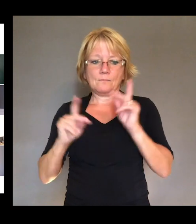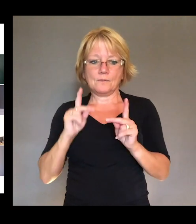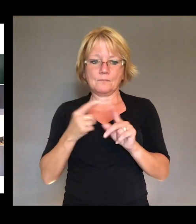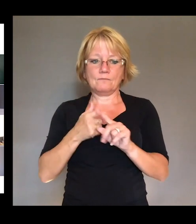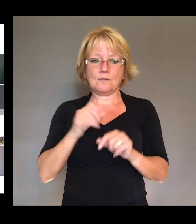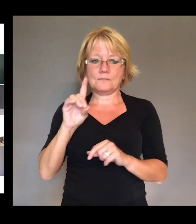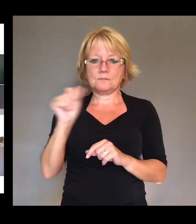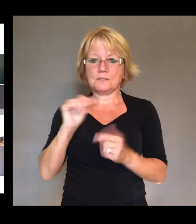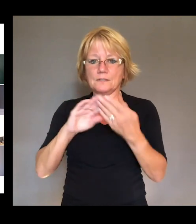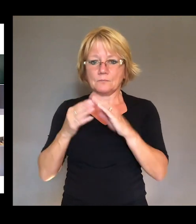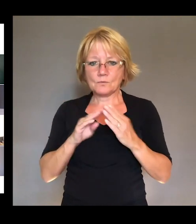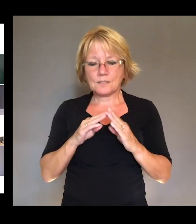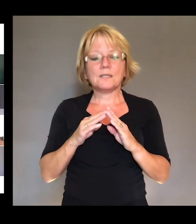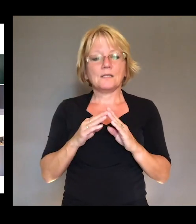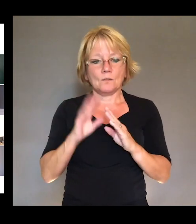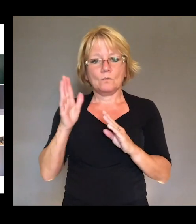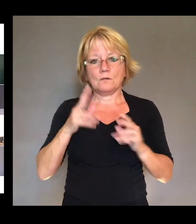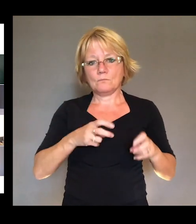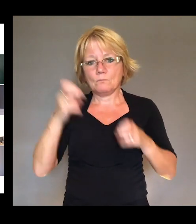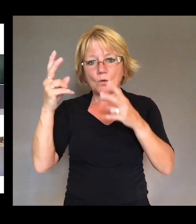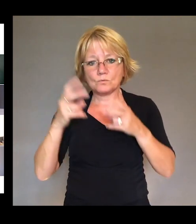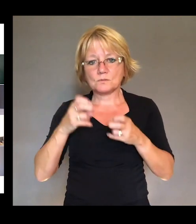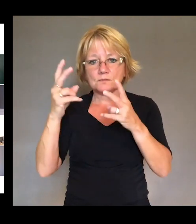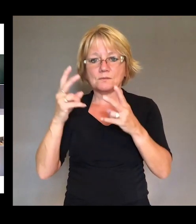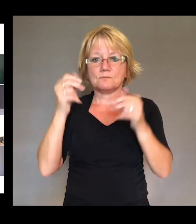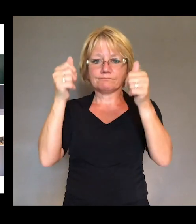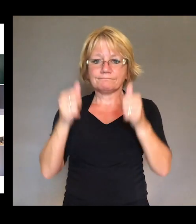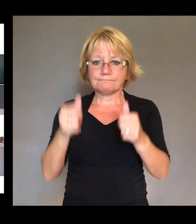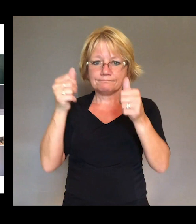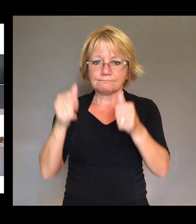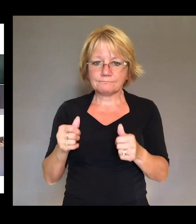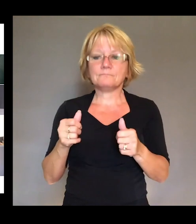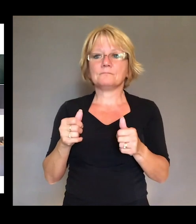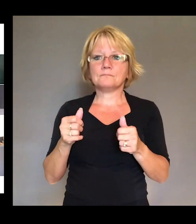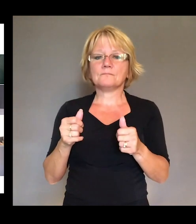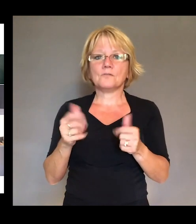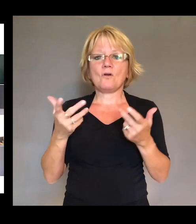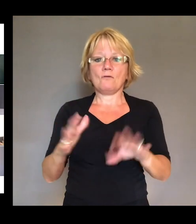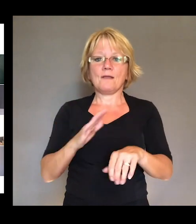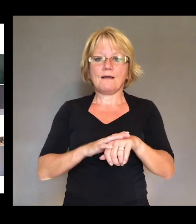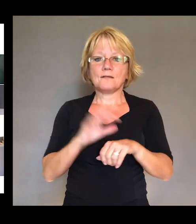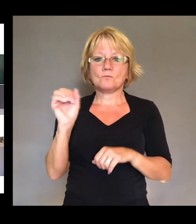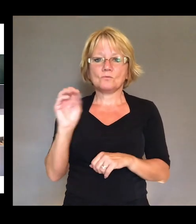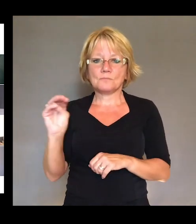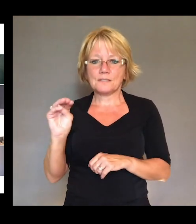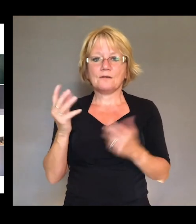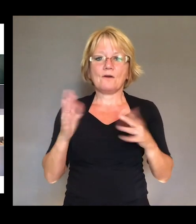and other people from the disability community or special educators will be posting. So it's kind of just, you're already on social media.